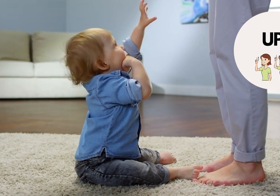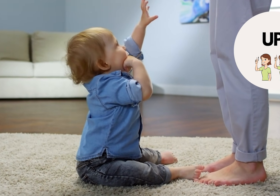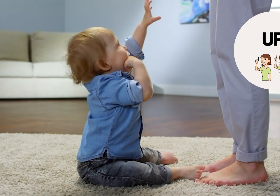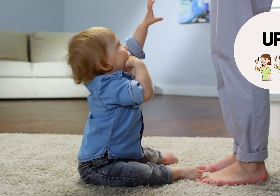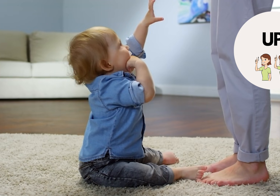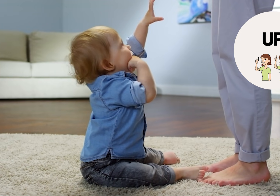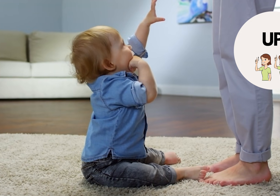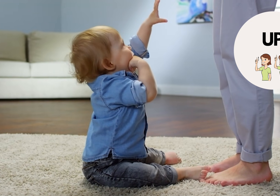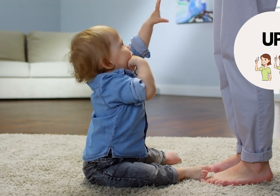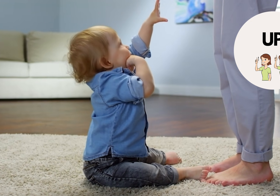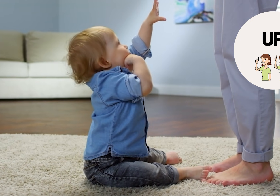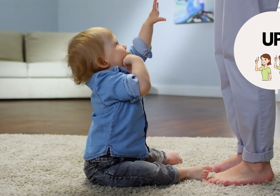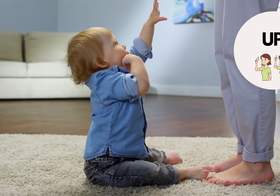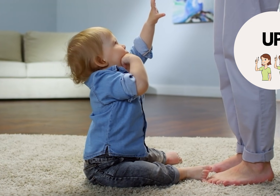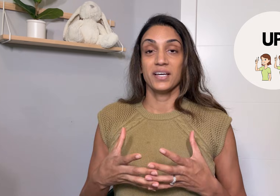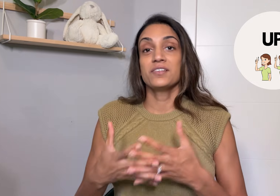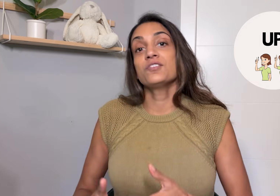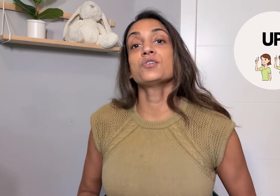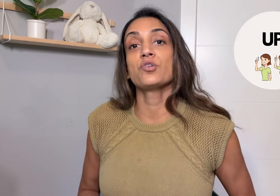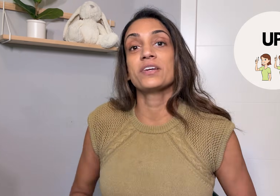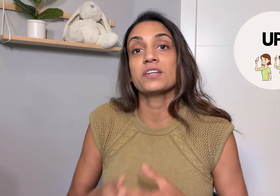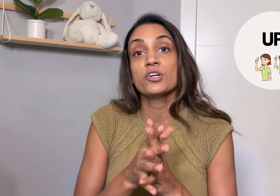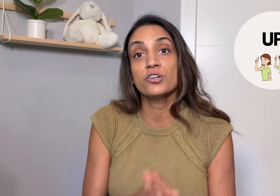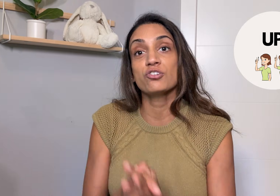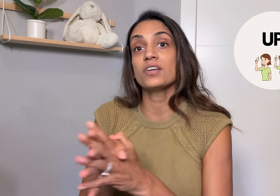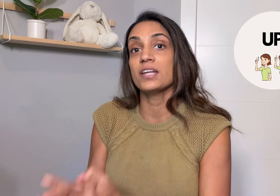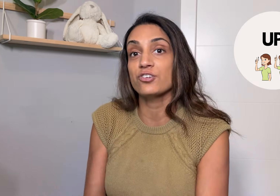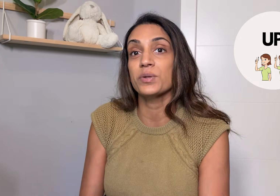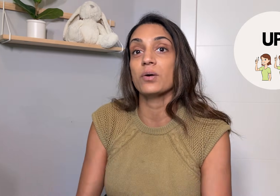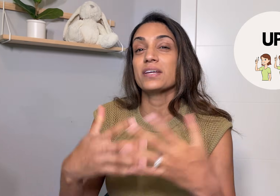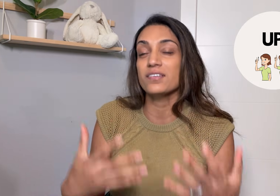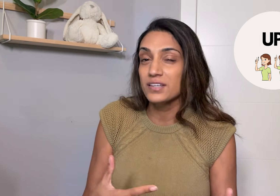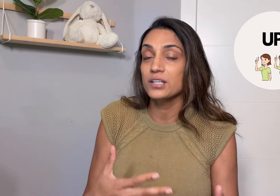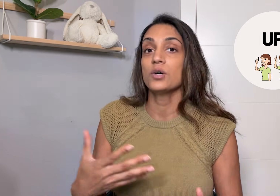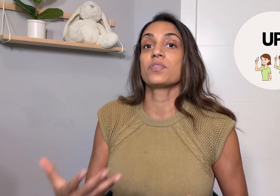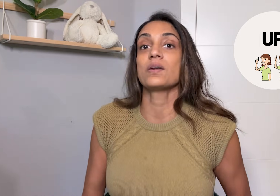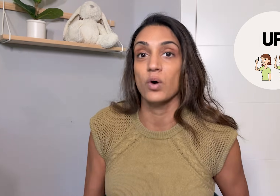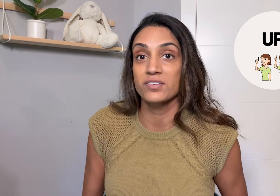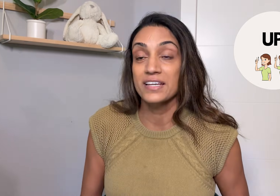Show the sign, then lift them up. This is useful because it encourages connection without guessing what they want.